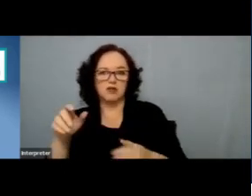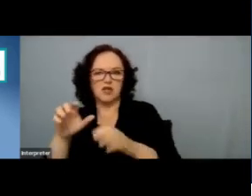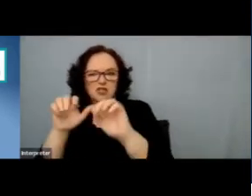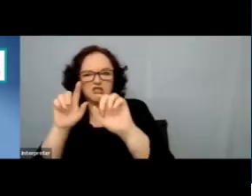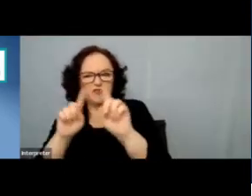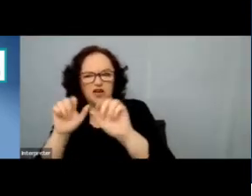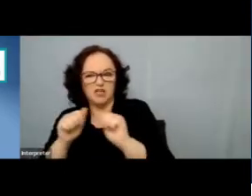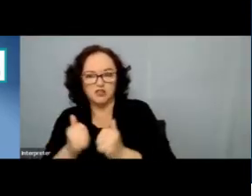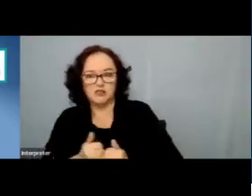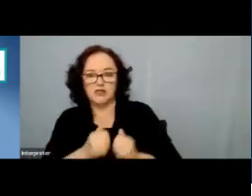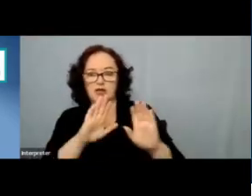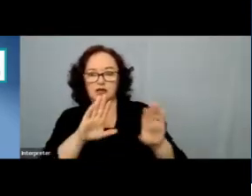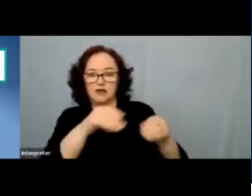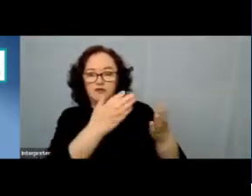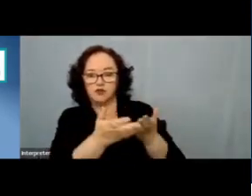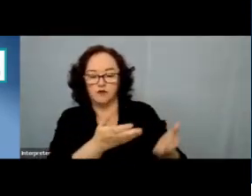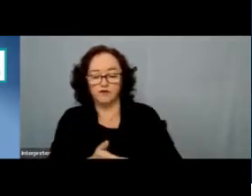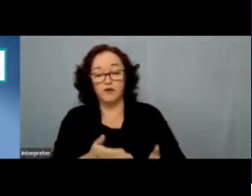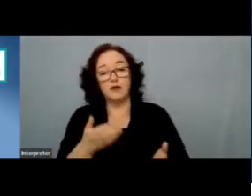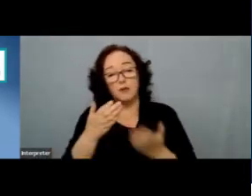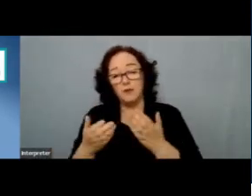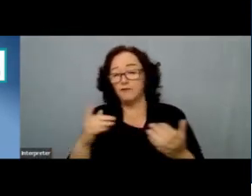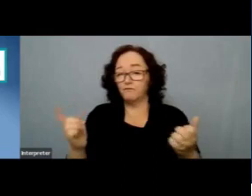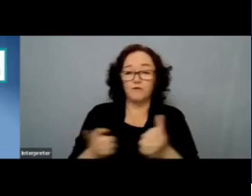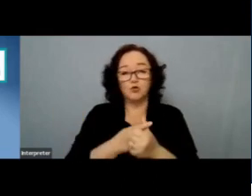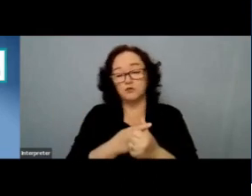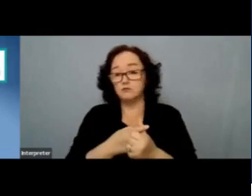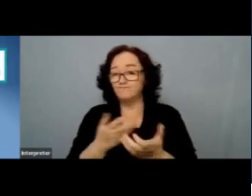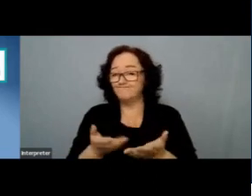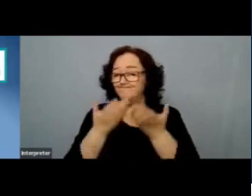doing training first, that way, they can begin to understand the